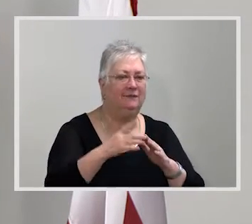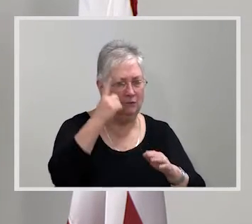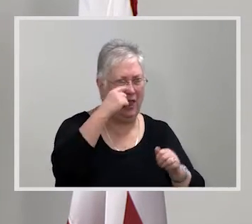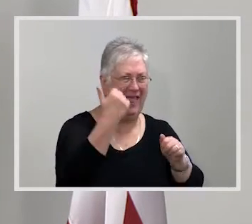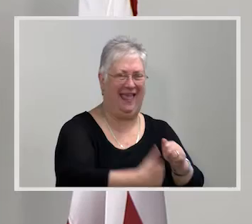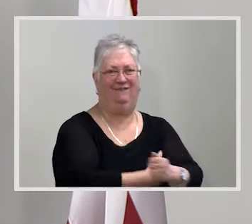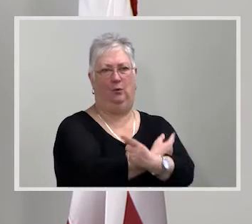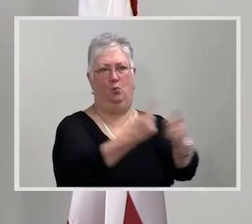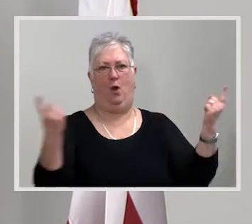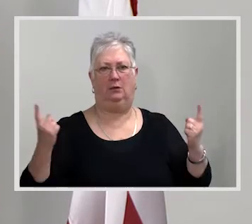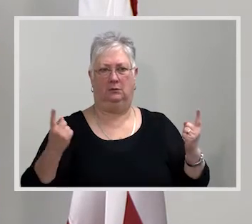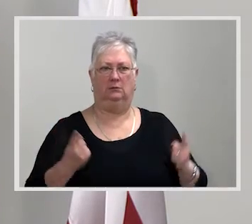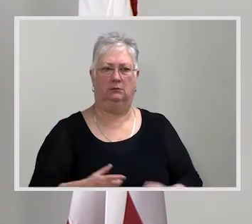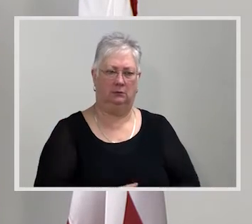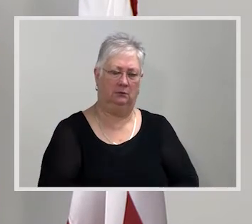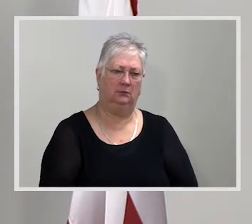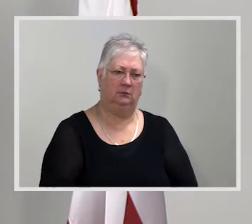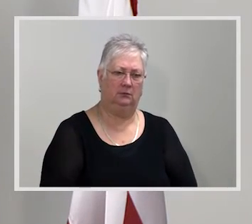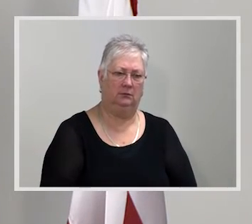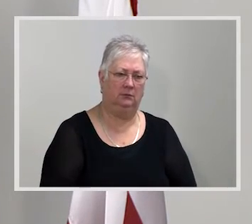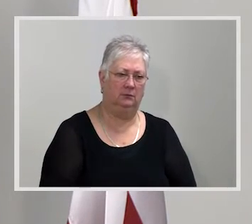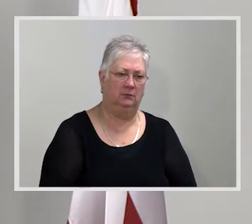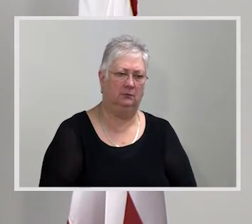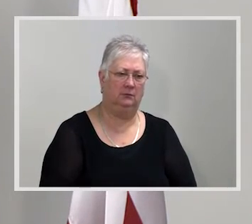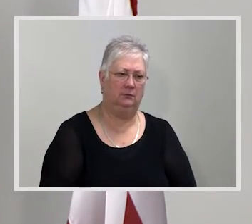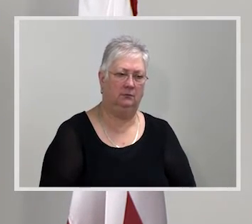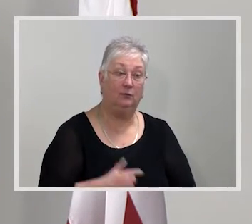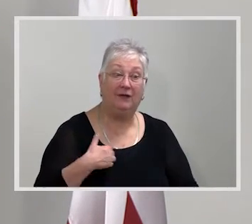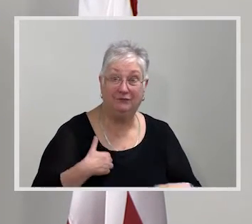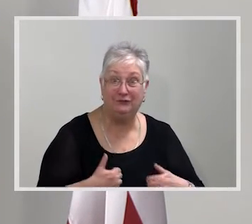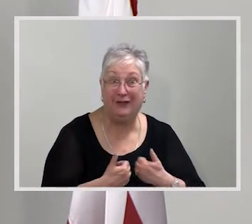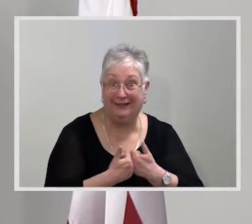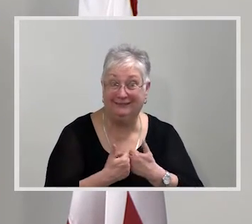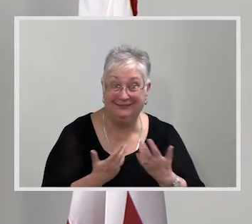SO THINK OF WE HAVE A CHALLENGE. WE HAVE 8,000 EXISTING UNITS NOW